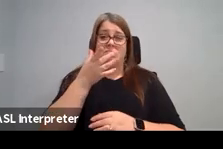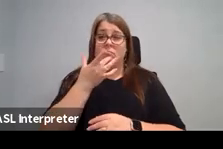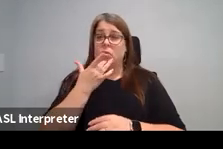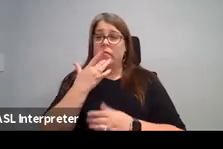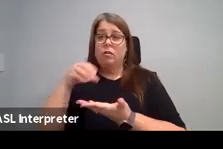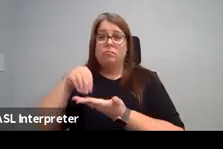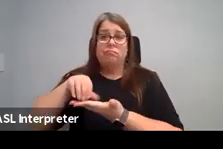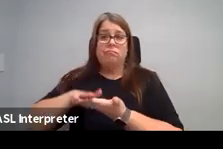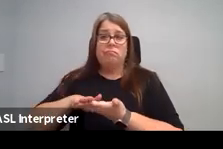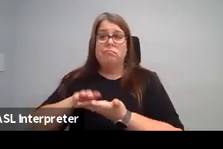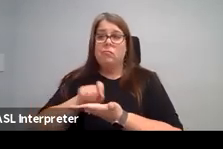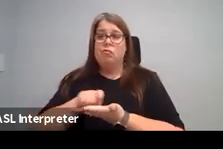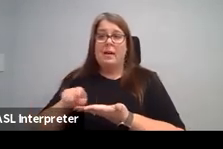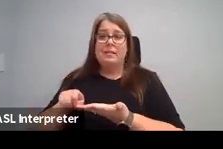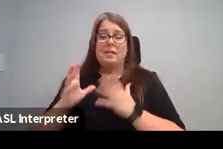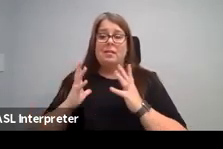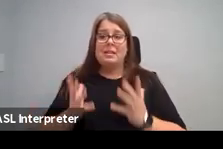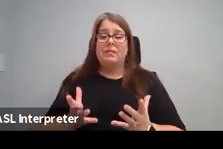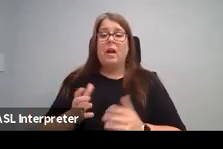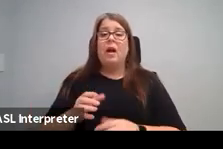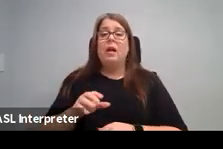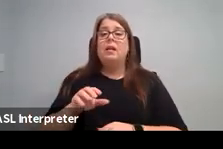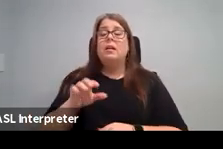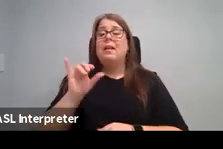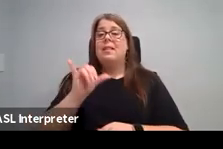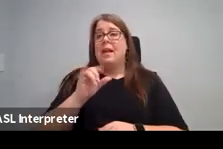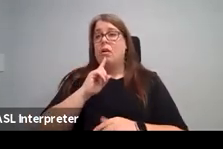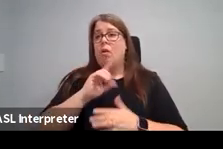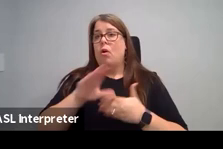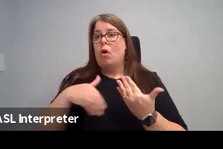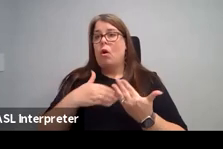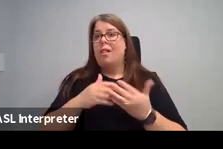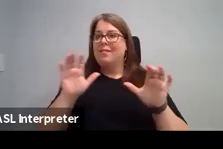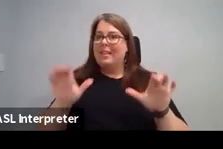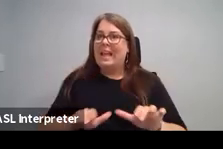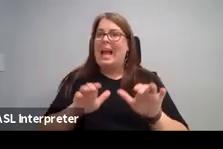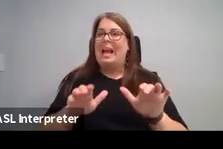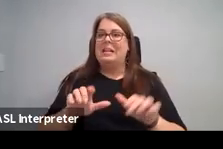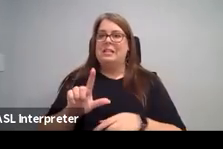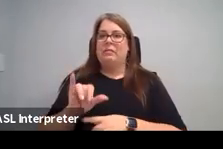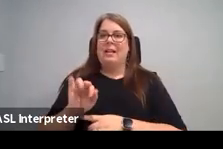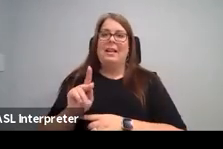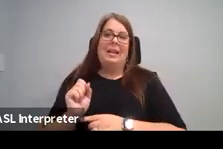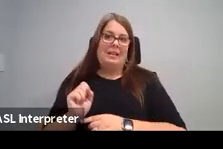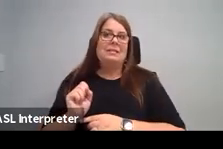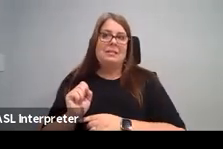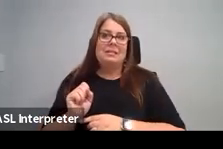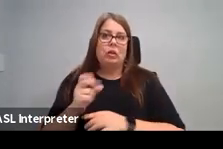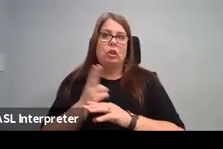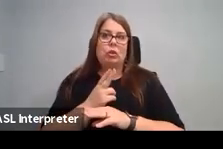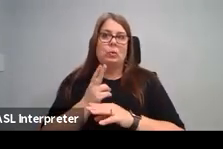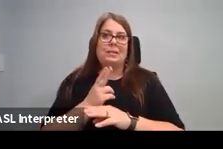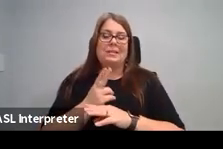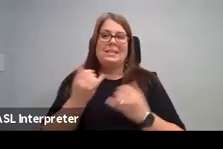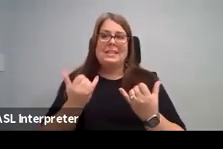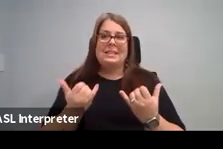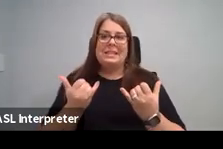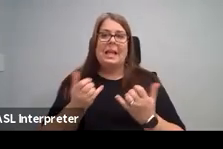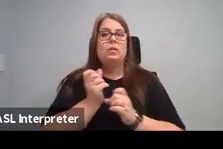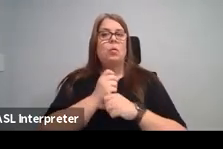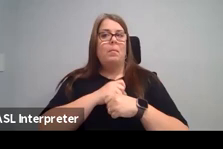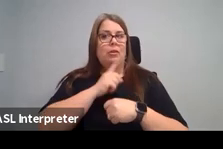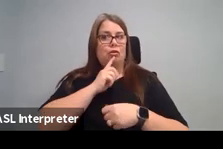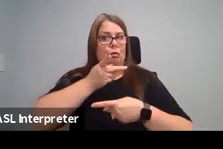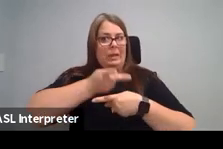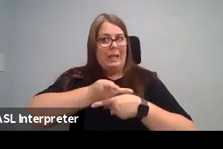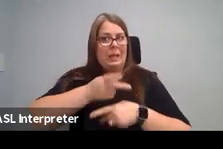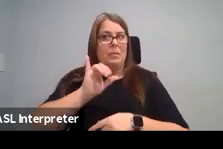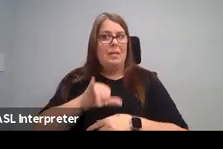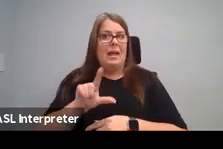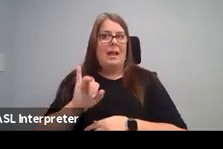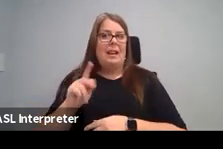Allison Frenzel : That is all of the active links that you'll be seeing today to reiterate what she said for our attendees that are just joining so make sure you have that nearby. We do have it on other slides as well.